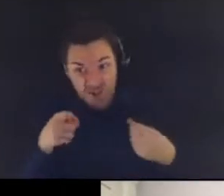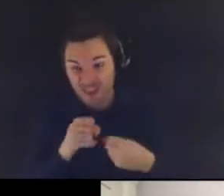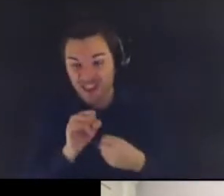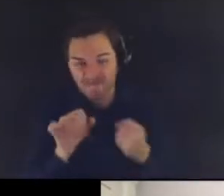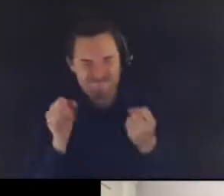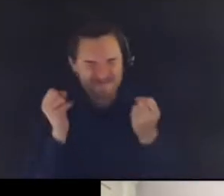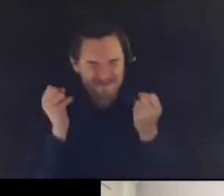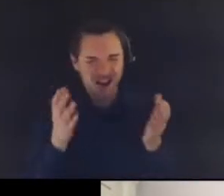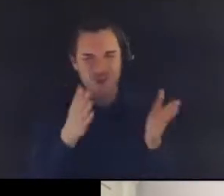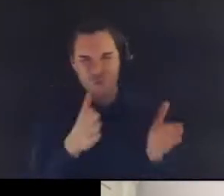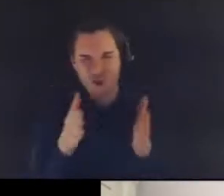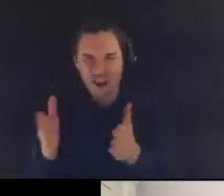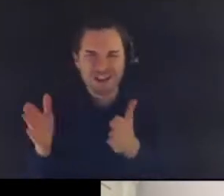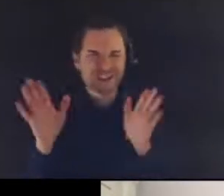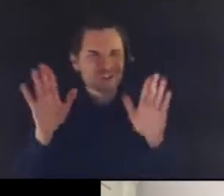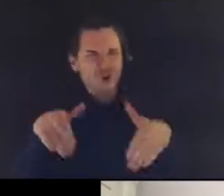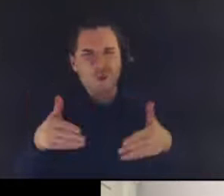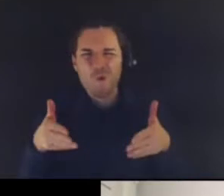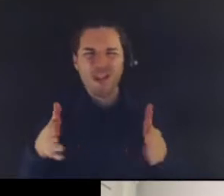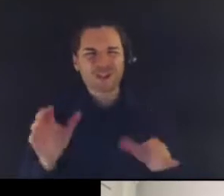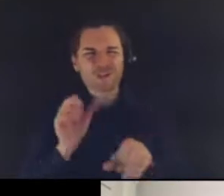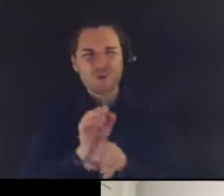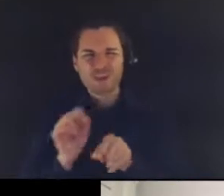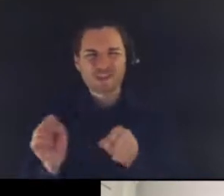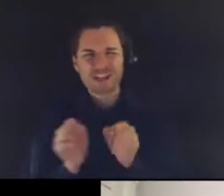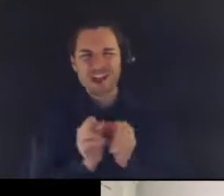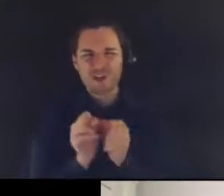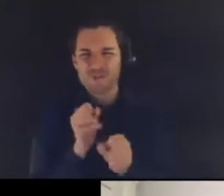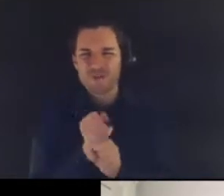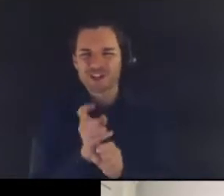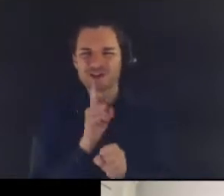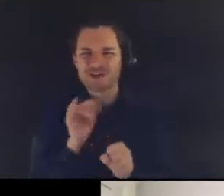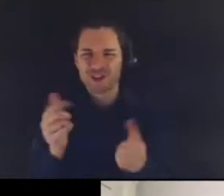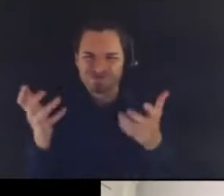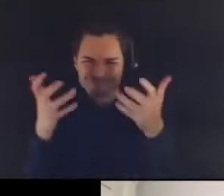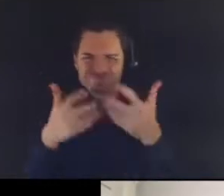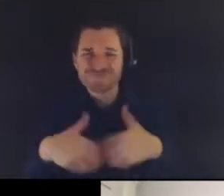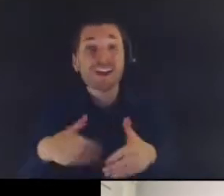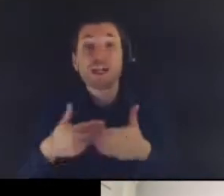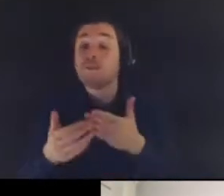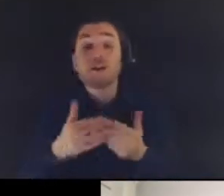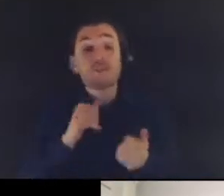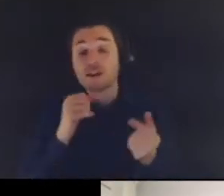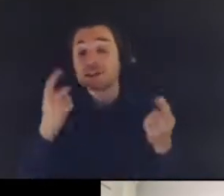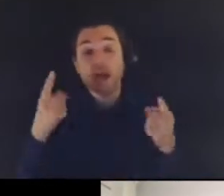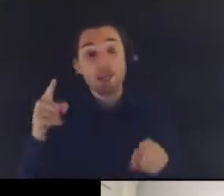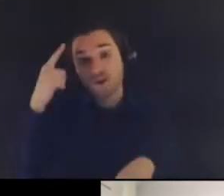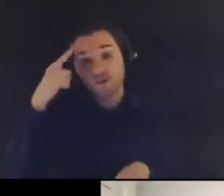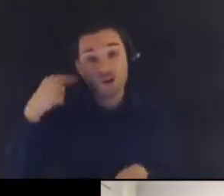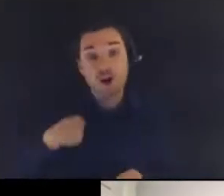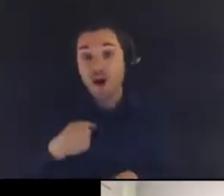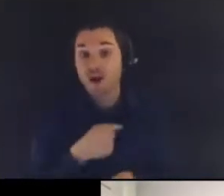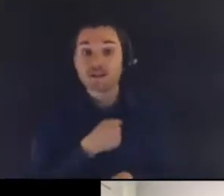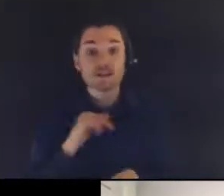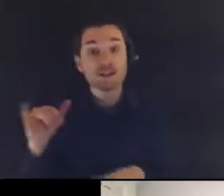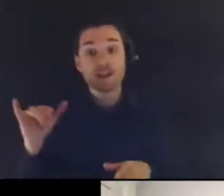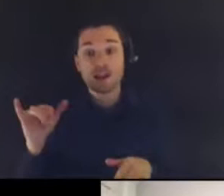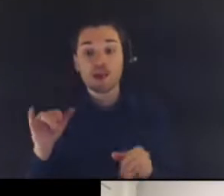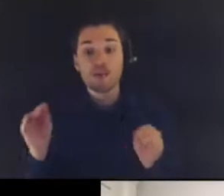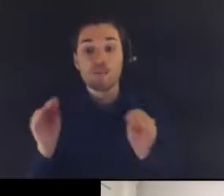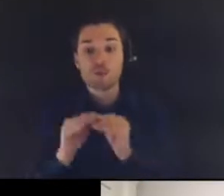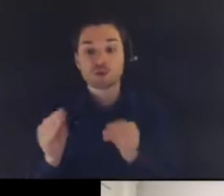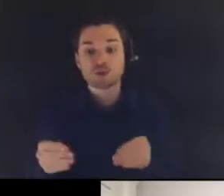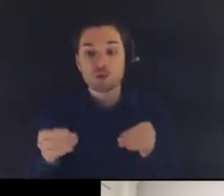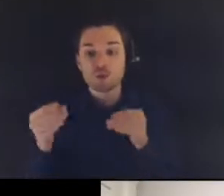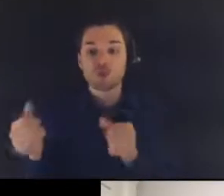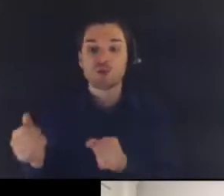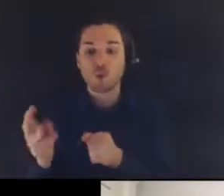you. Thank you so much for speaking on this panel, Navigating Science with Disability: